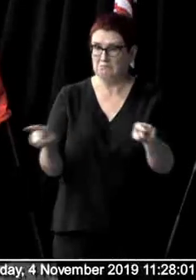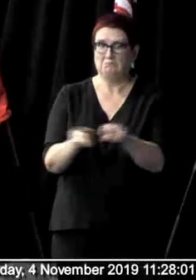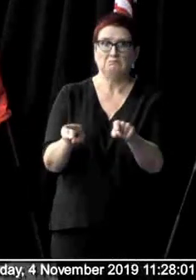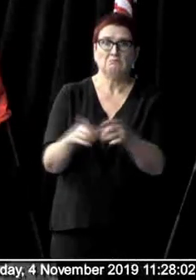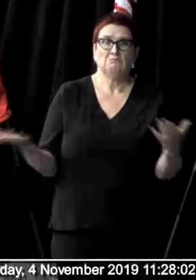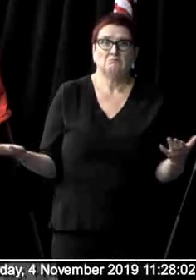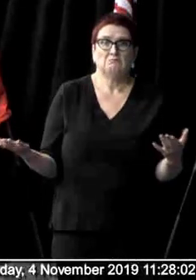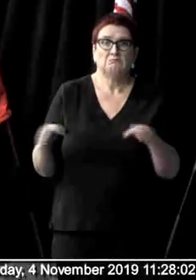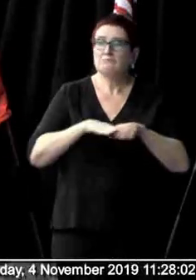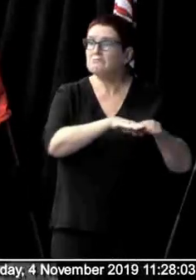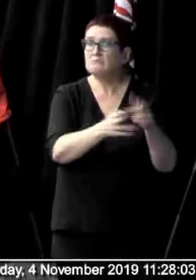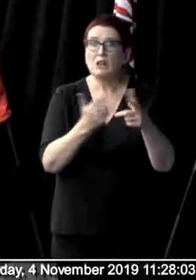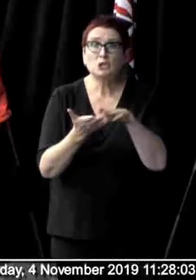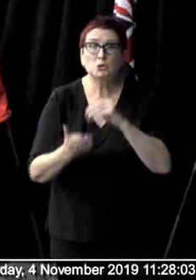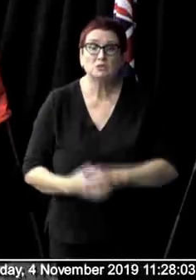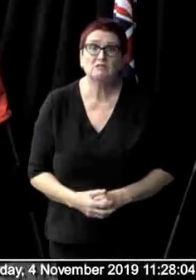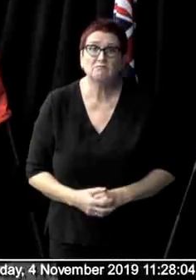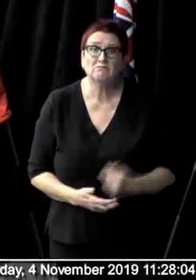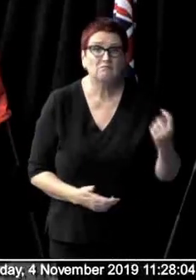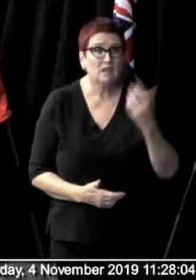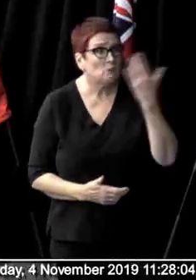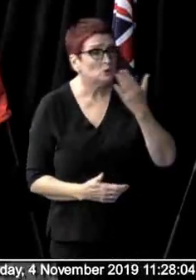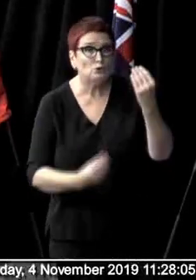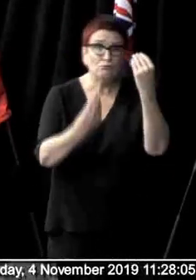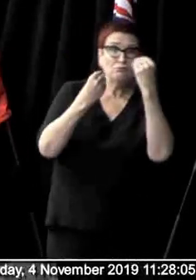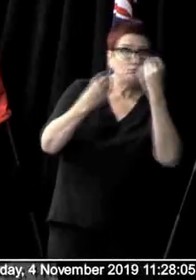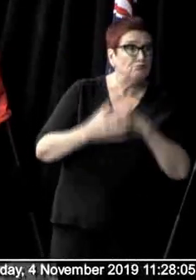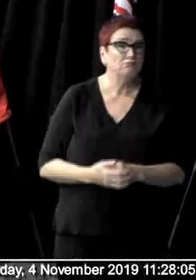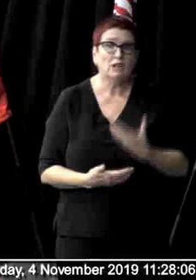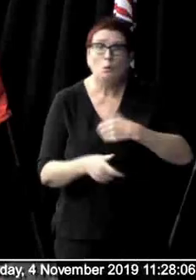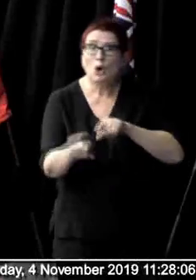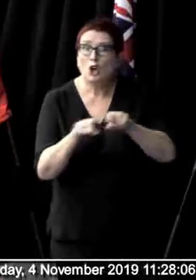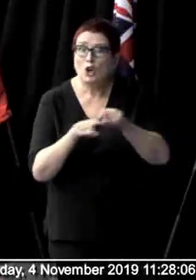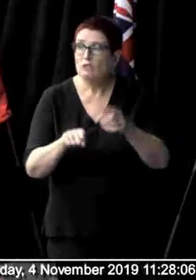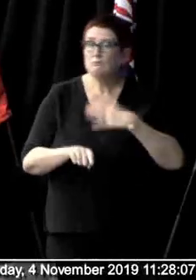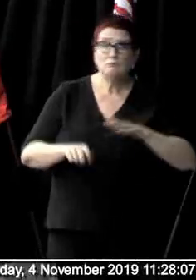Another student there to learn, another student there to play, and another student there to grow.